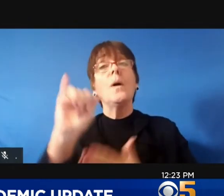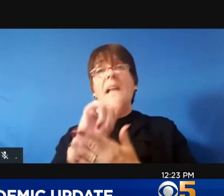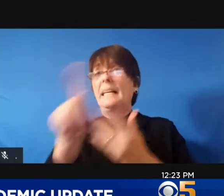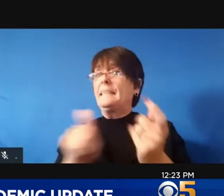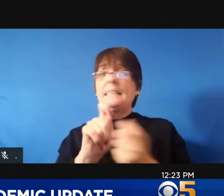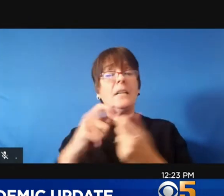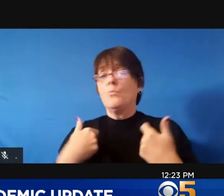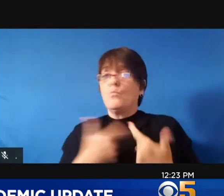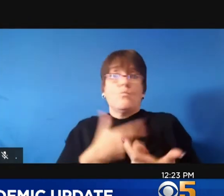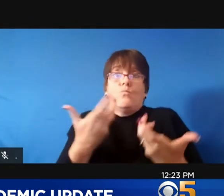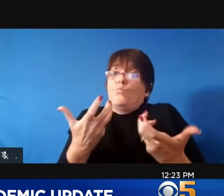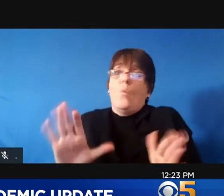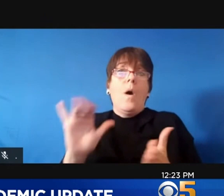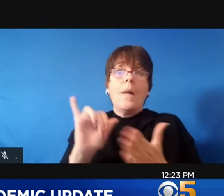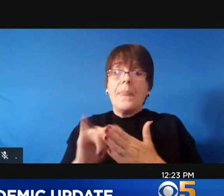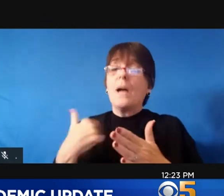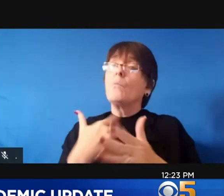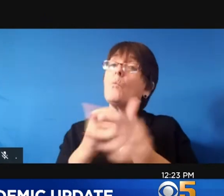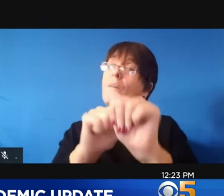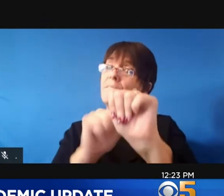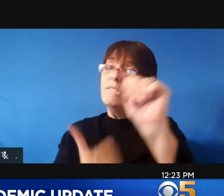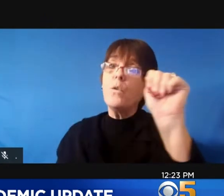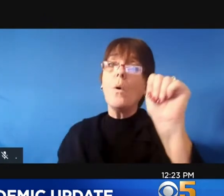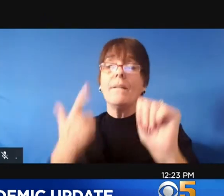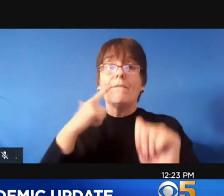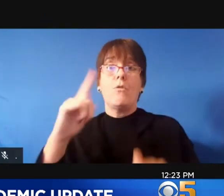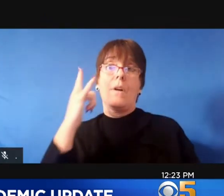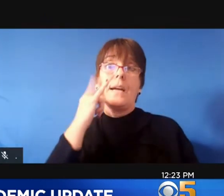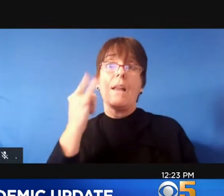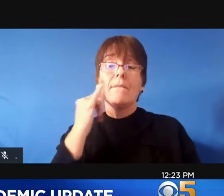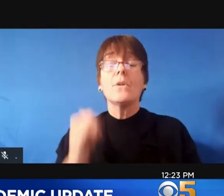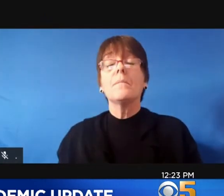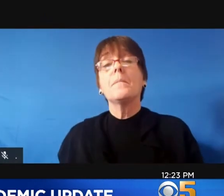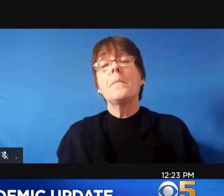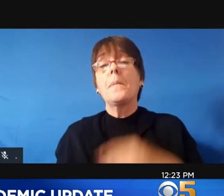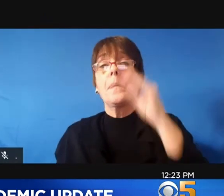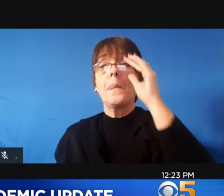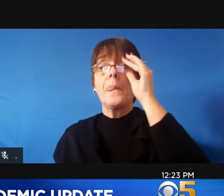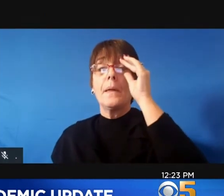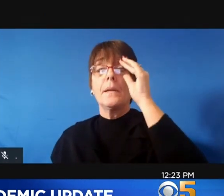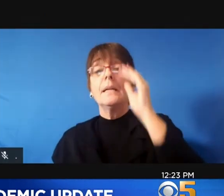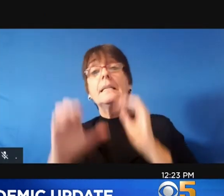IN WHAT SOME PEOPLE CALL EXPONENTIAL OR HIGH RATES OF